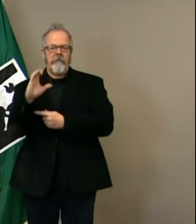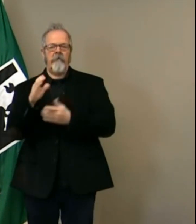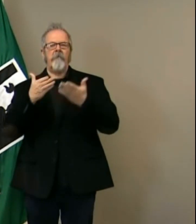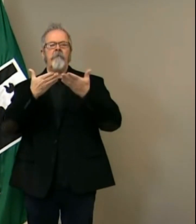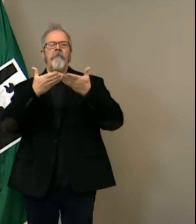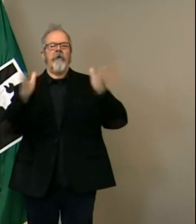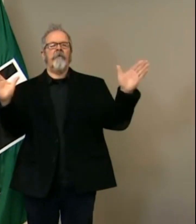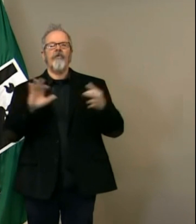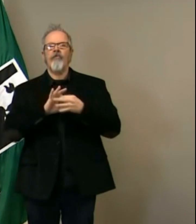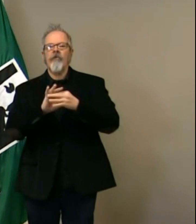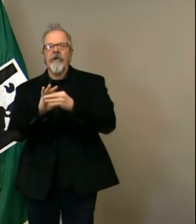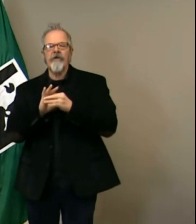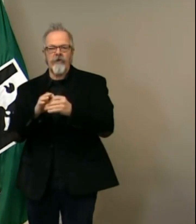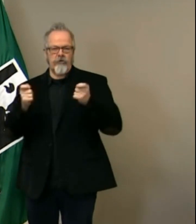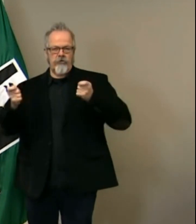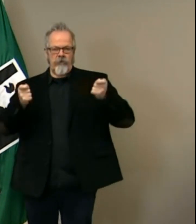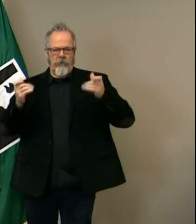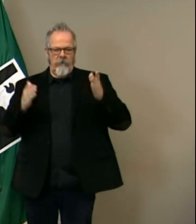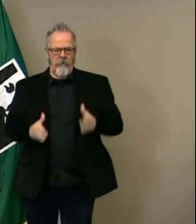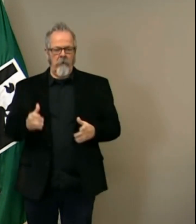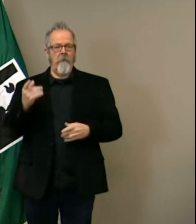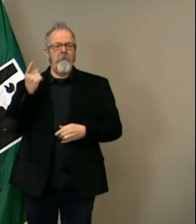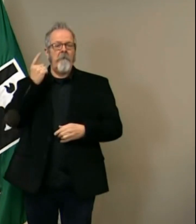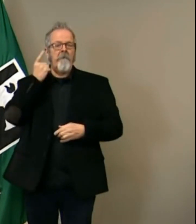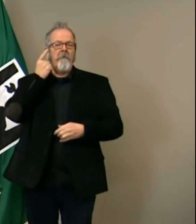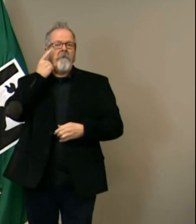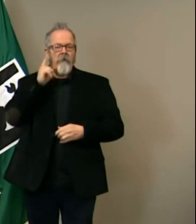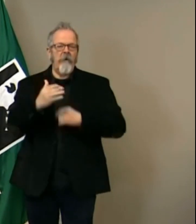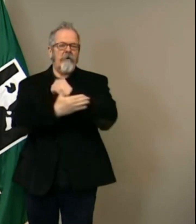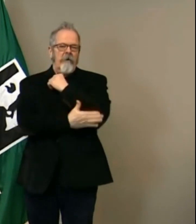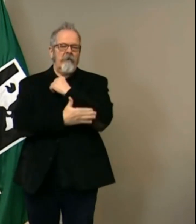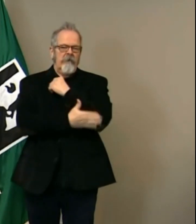measures being taken to reduce the spread of kovat in our community and